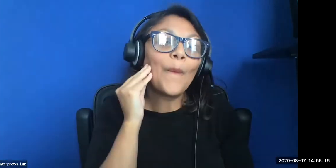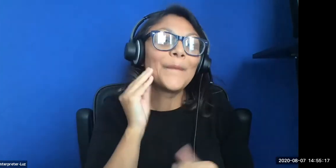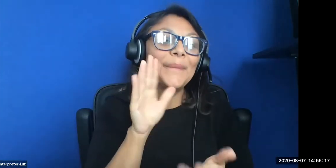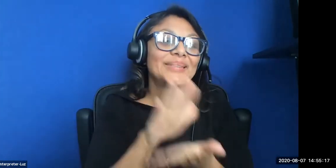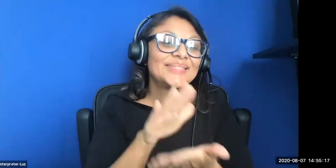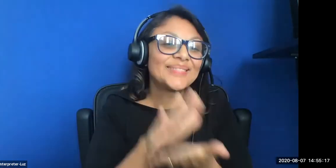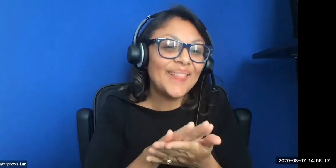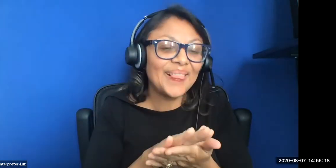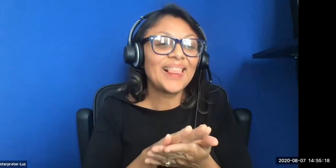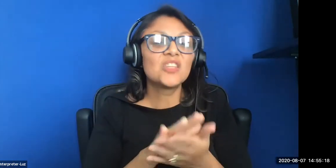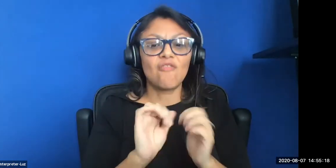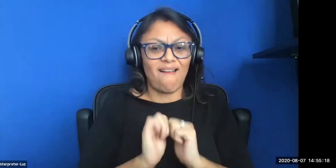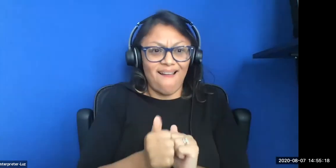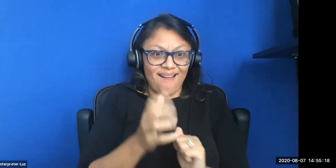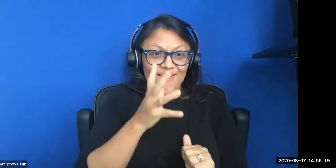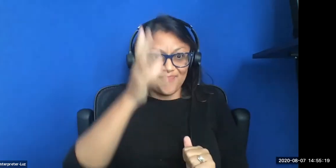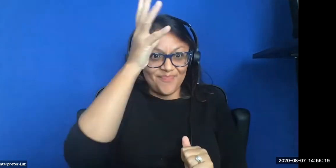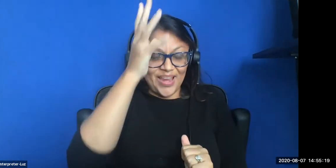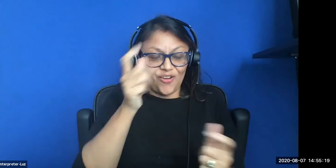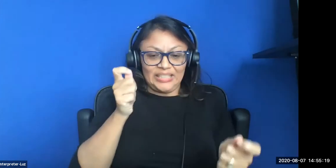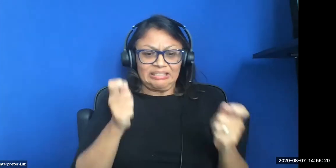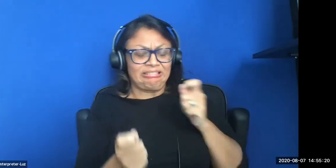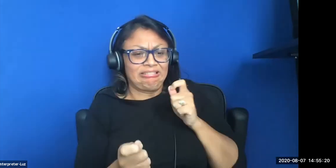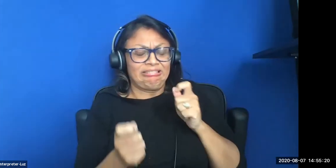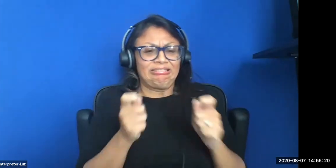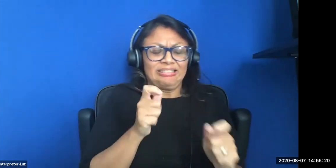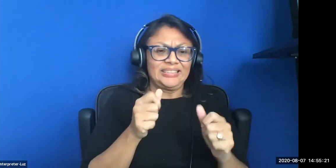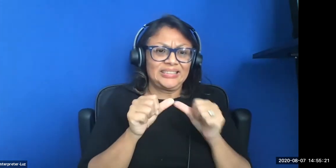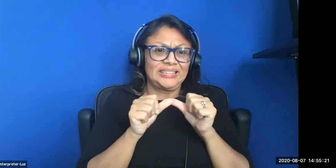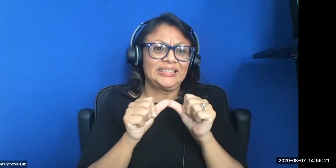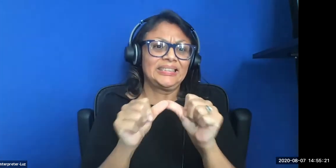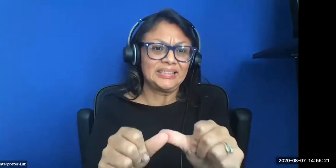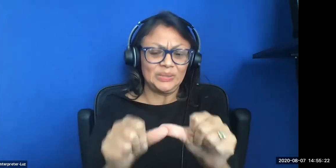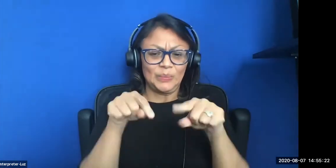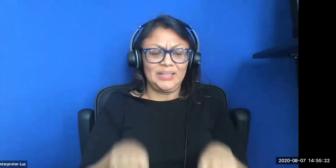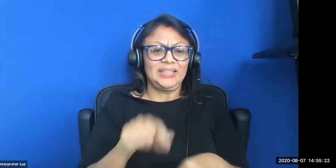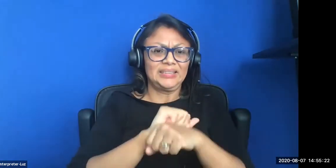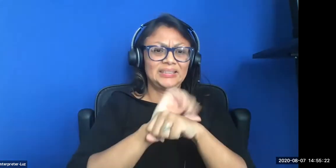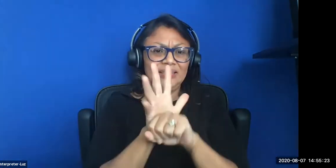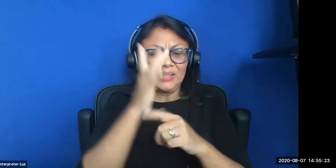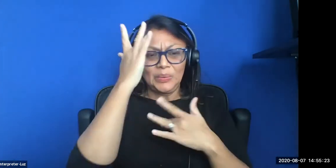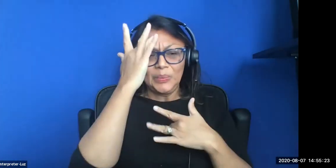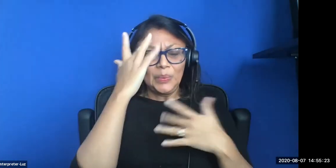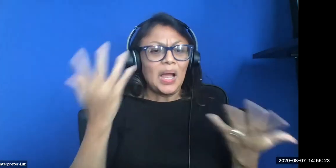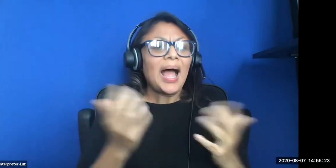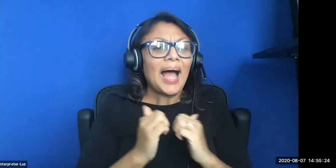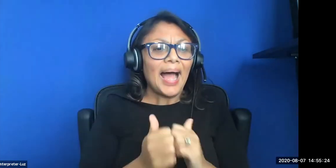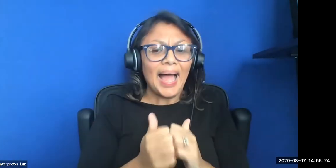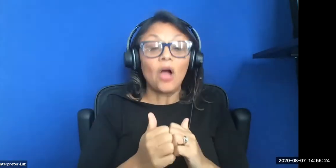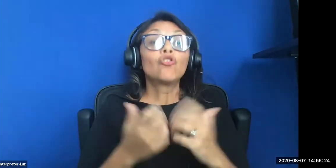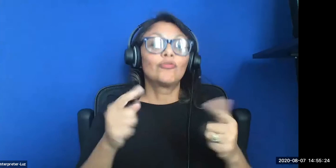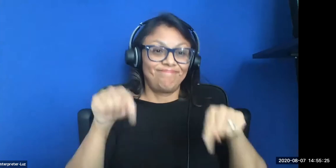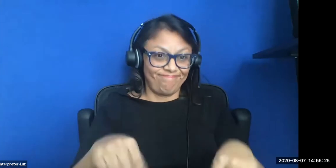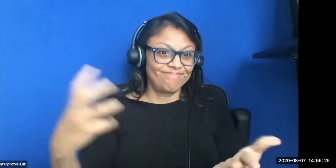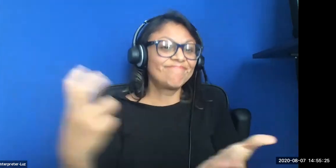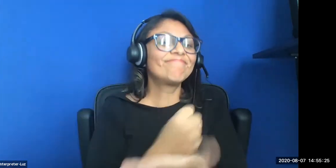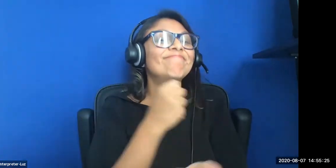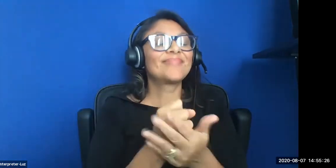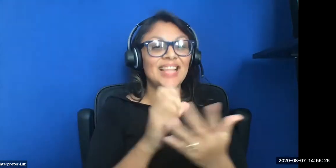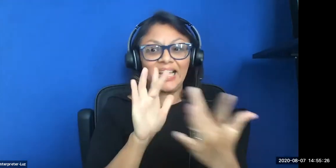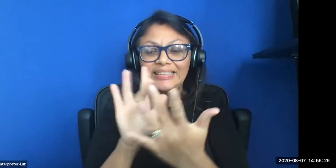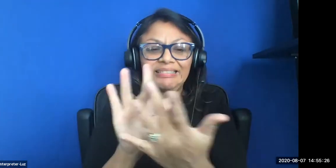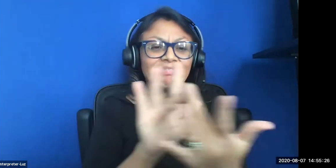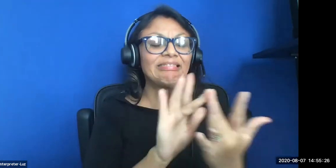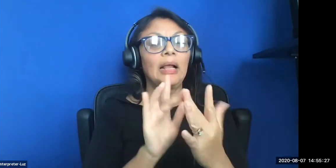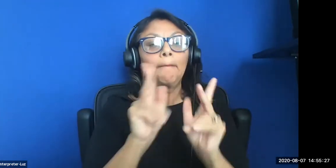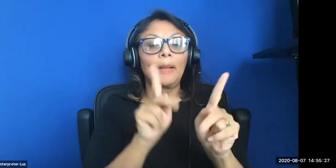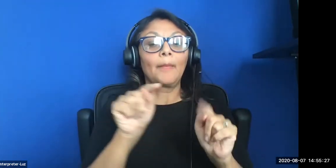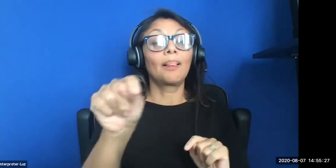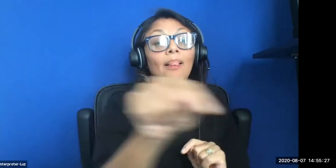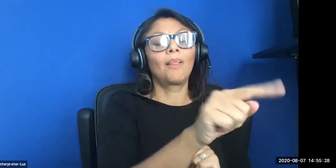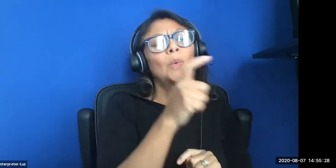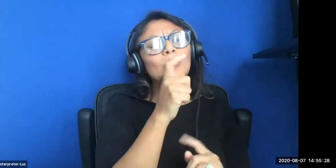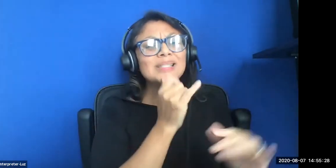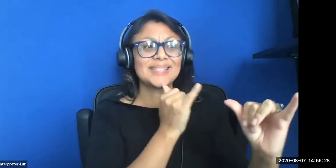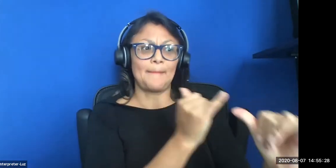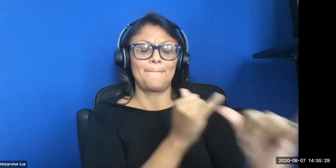Channelle Charest: Really adjust long term to this pandemic and so caught up now is a way for folks to get connected with other people in their community who have similar um you know kind of